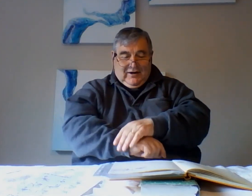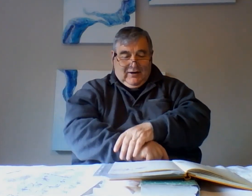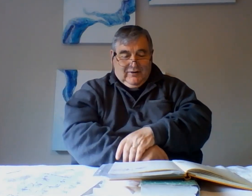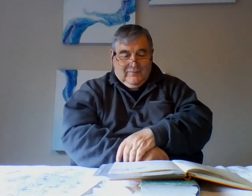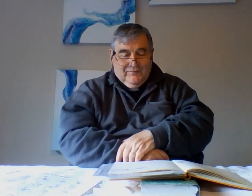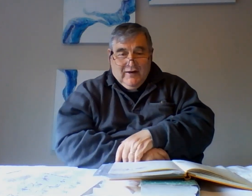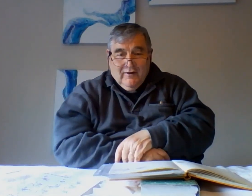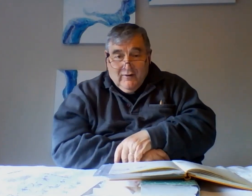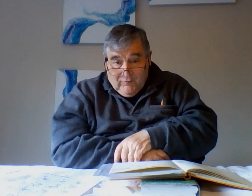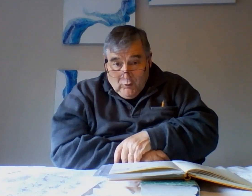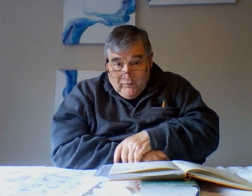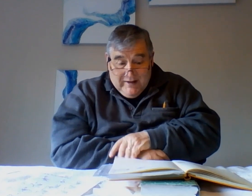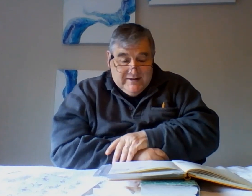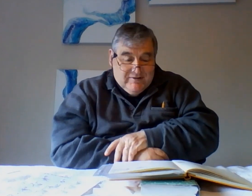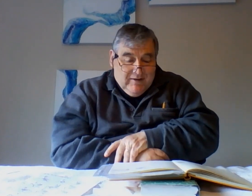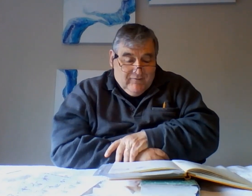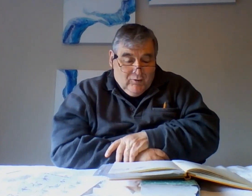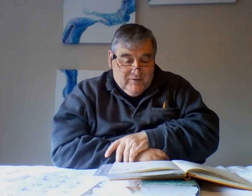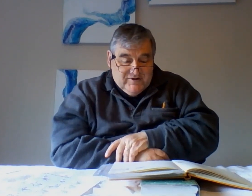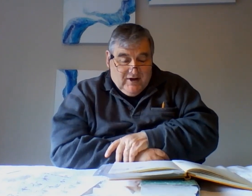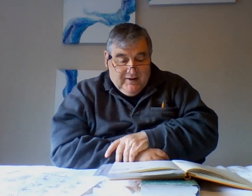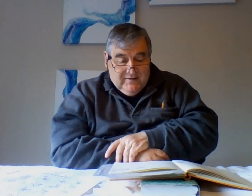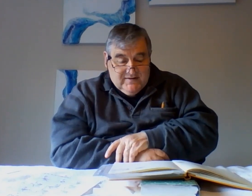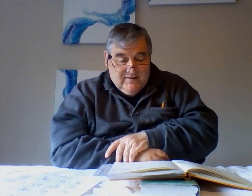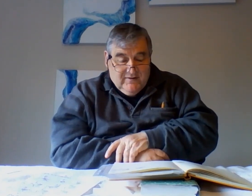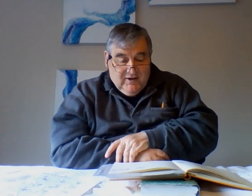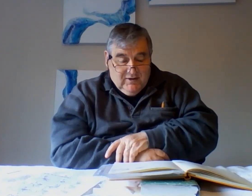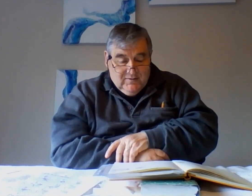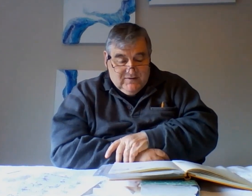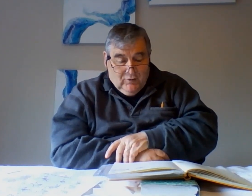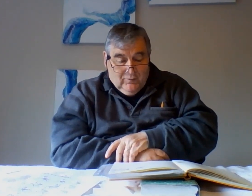dark. ...four very straightforward signs that are